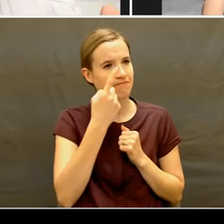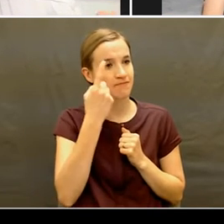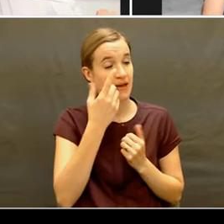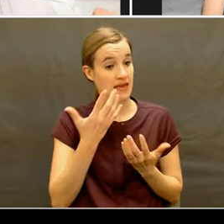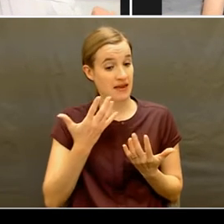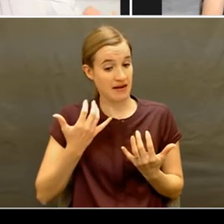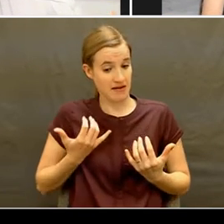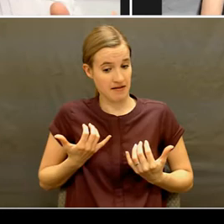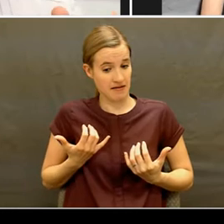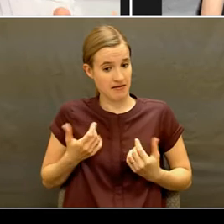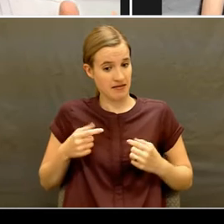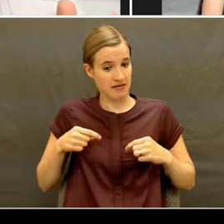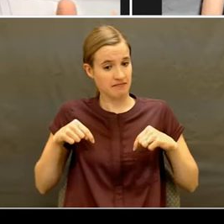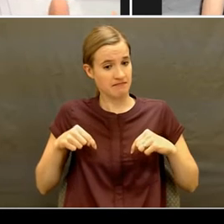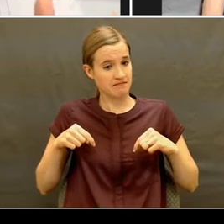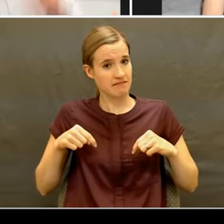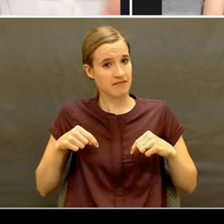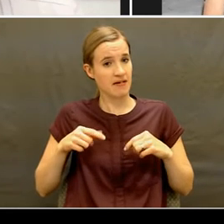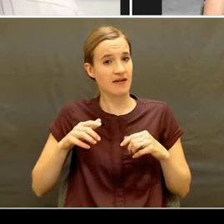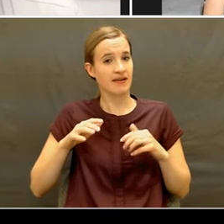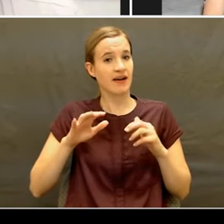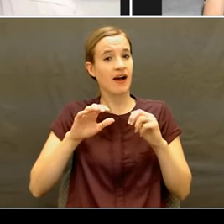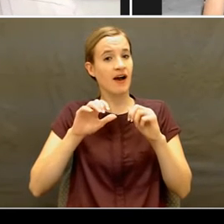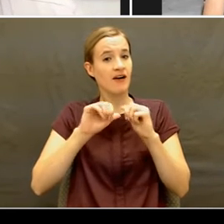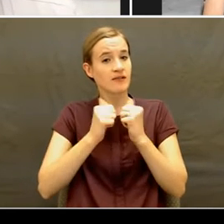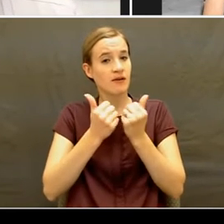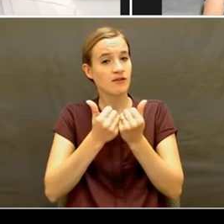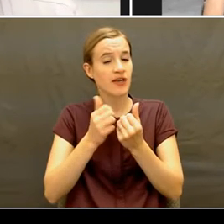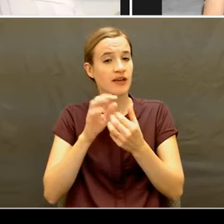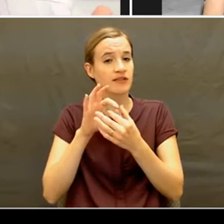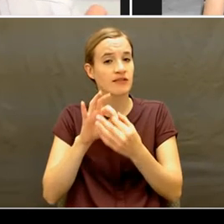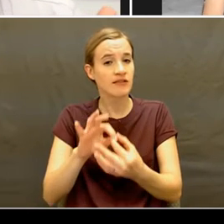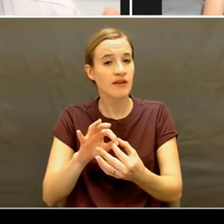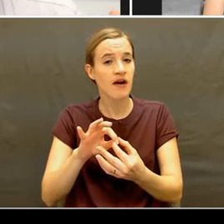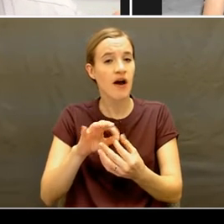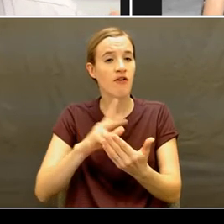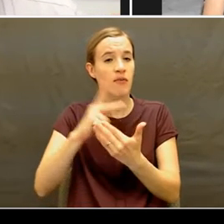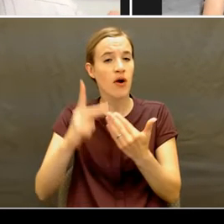place through the Association of Programs for Rural, Independent Living, April, and their youth